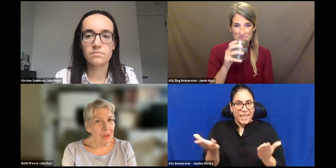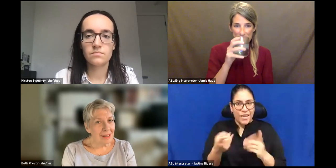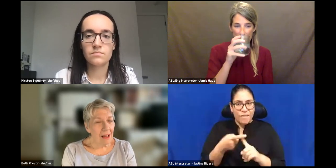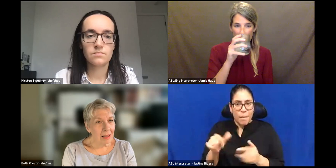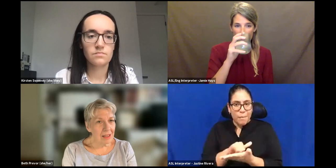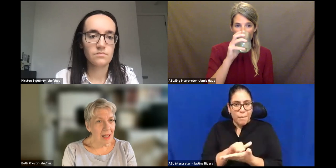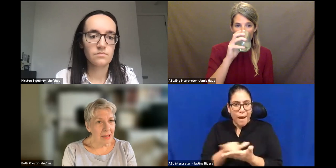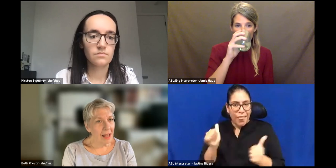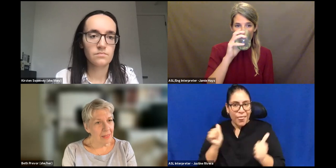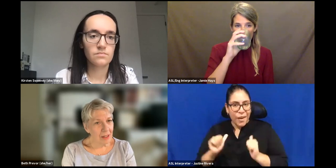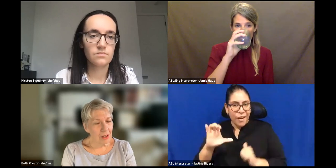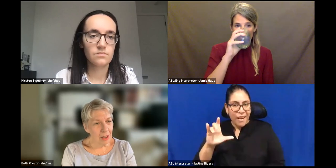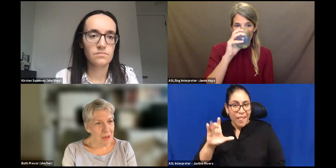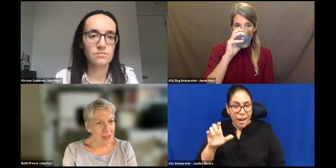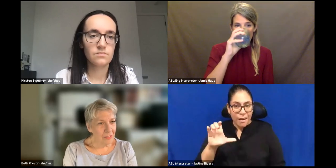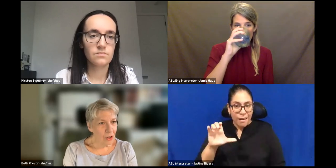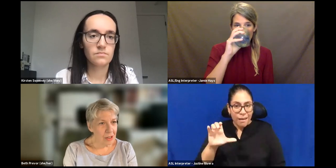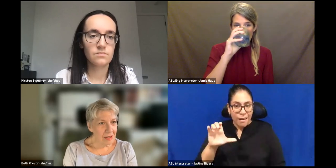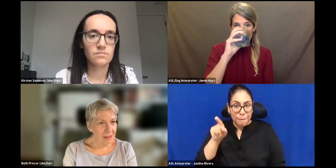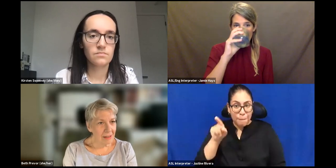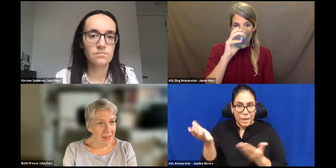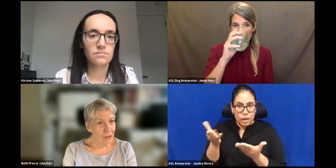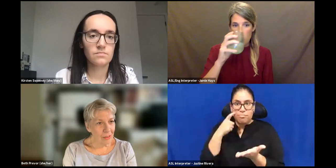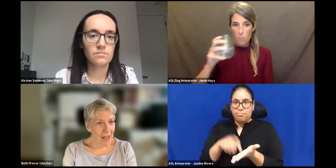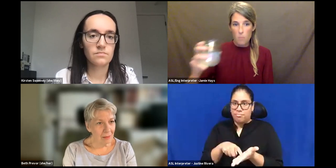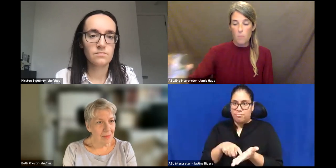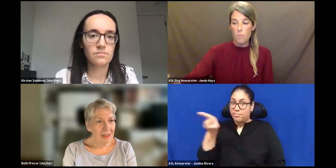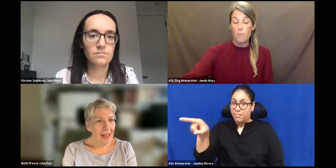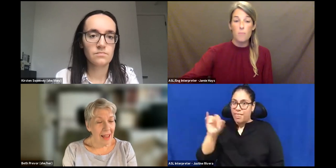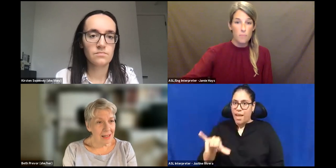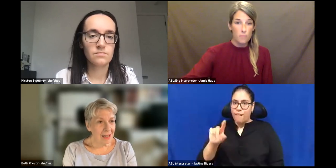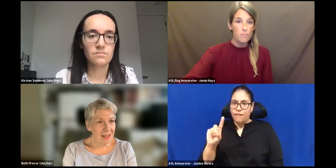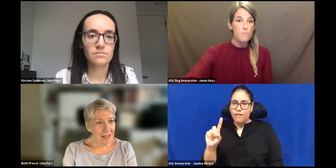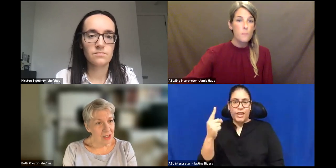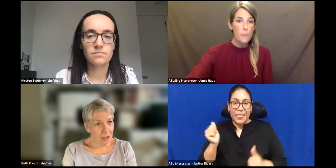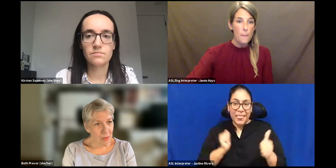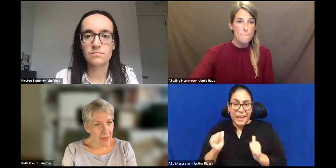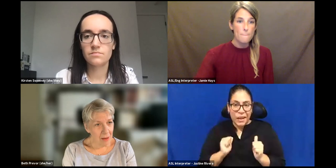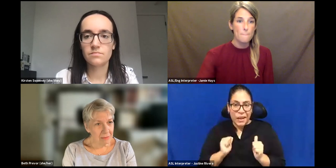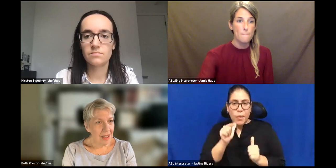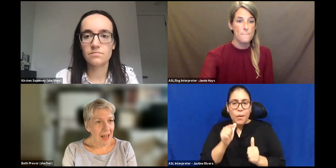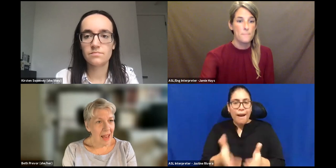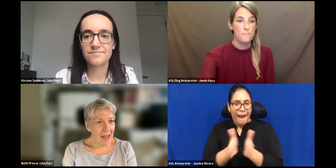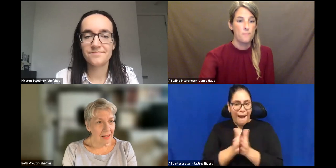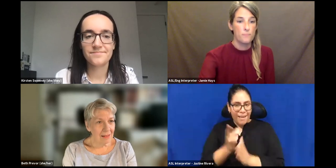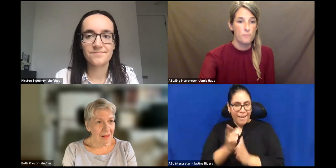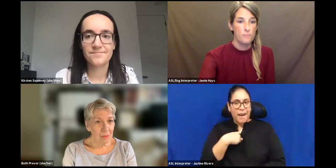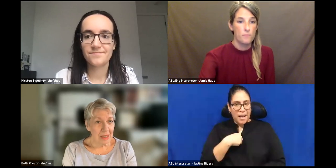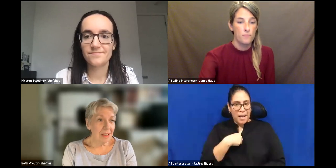I will acknowledge that Manhattan Theatre Club was the first theater that asked us to consult with them and was the